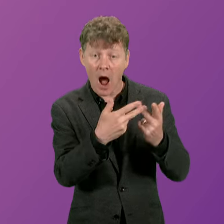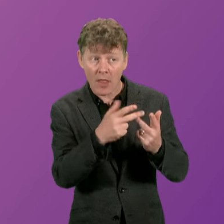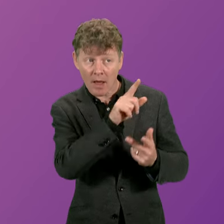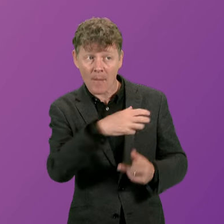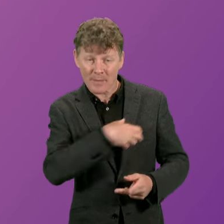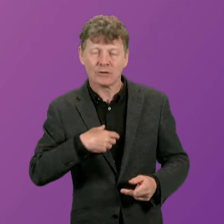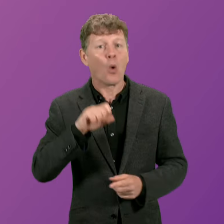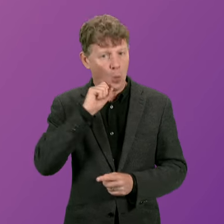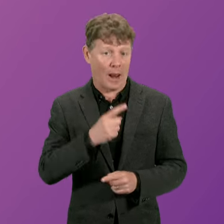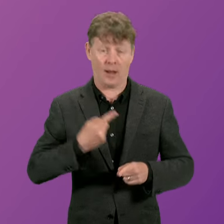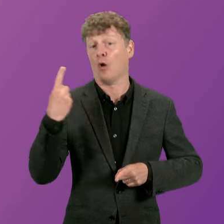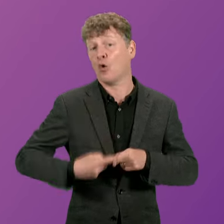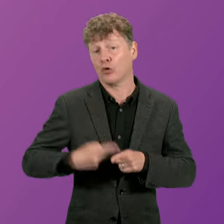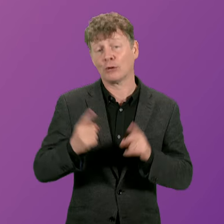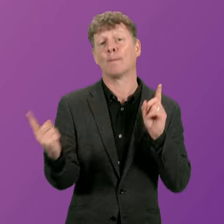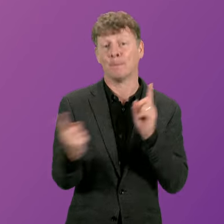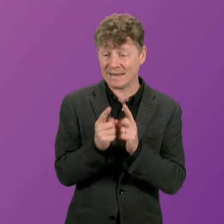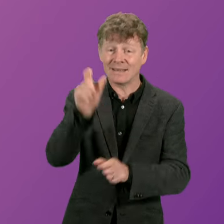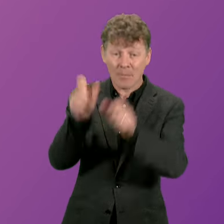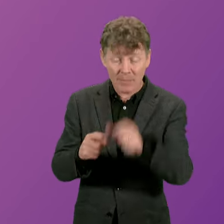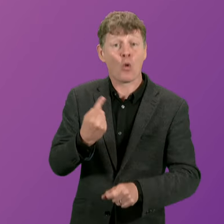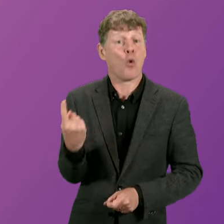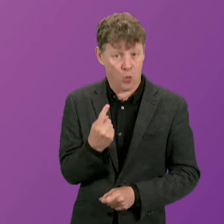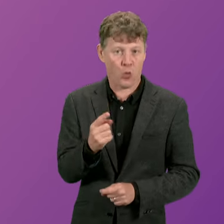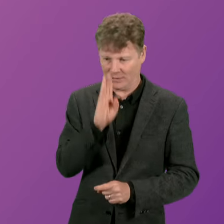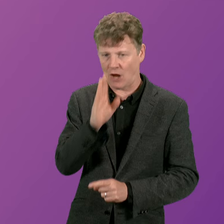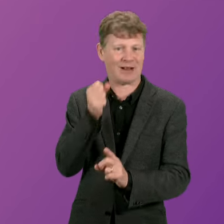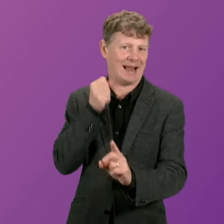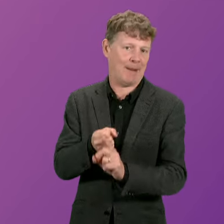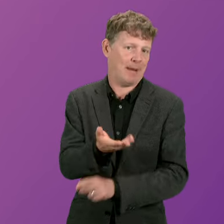as a matter of priority, people who have been directly impacted and learn from